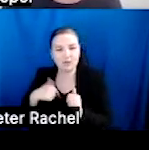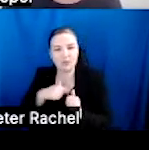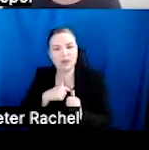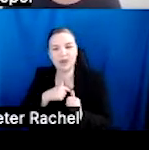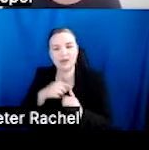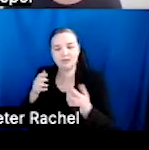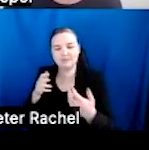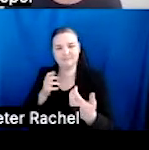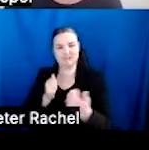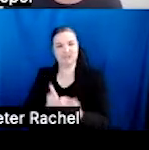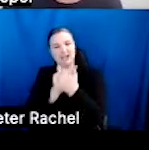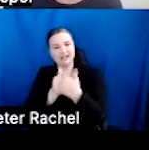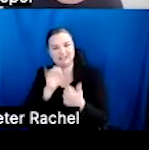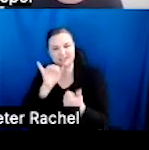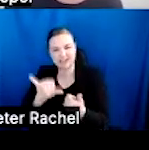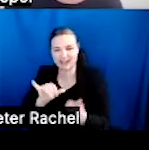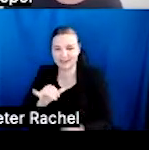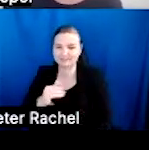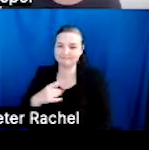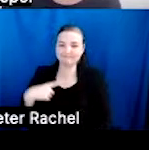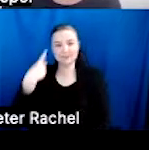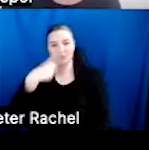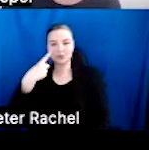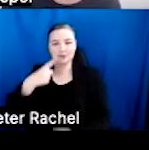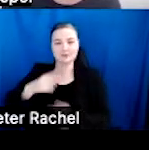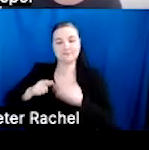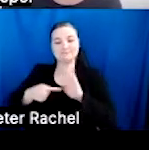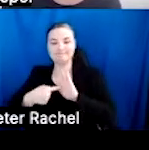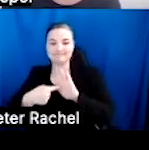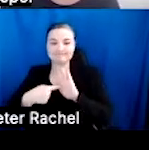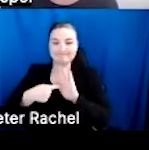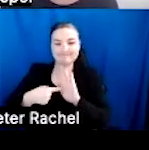and profit from. Because representing left politics isn't the same as enacting them,